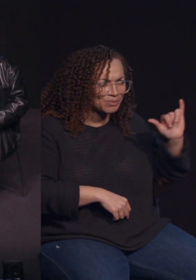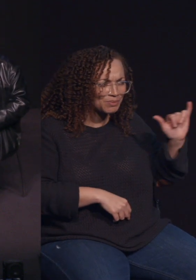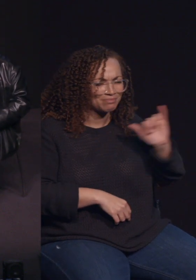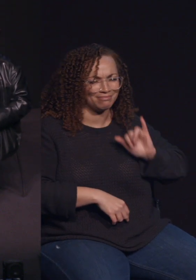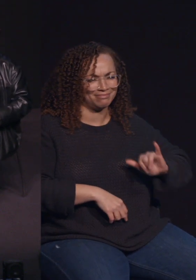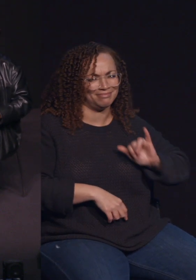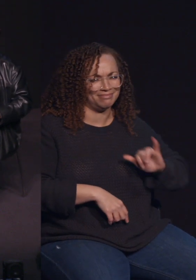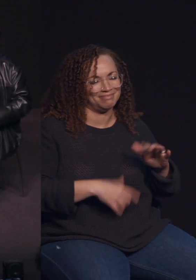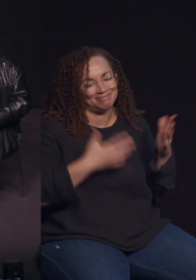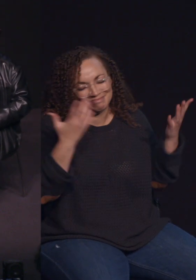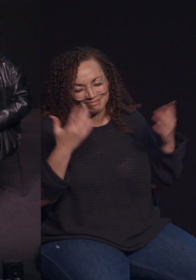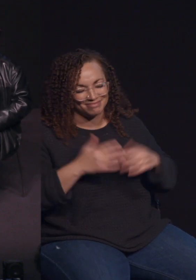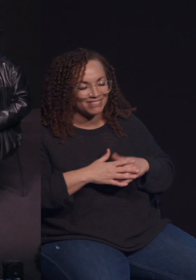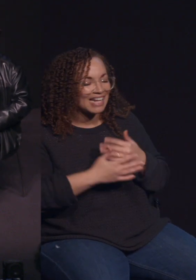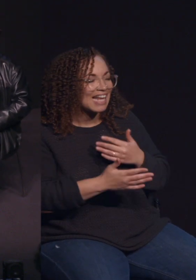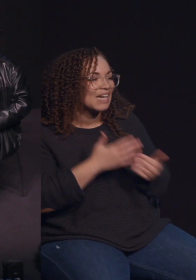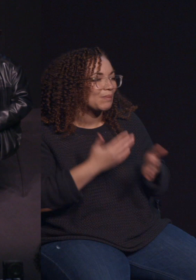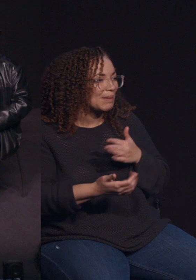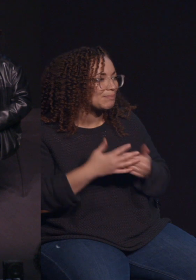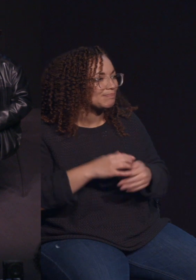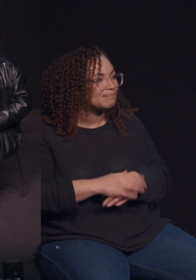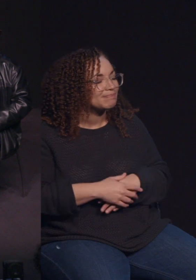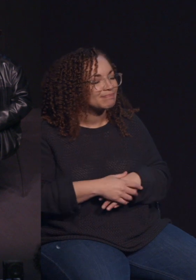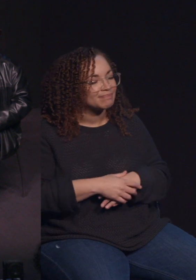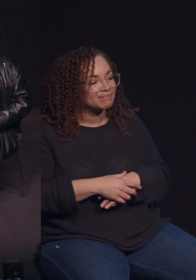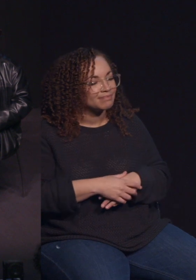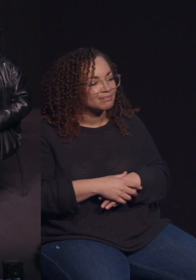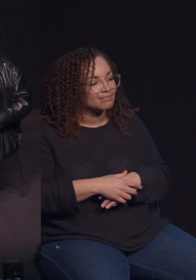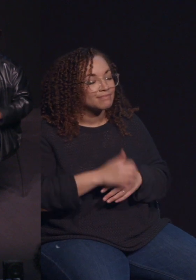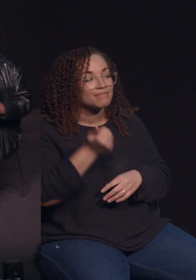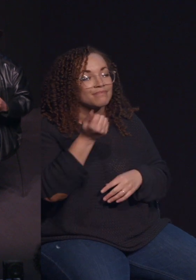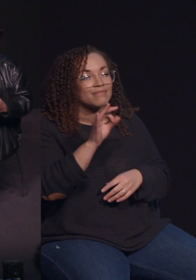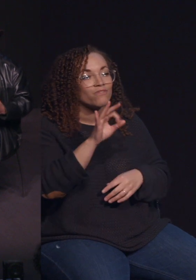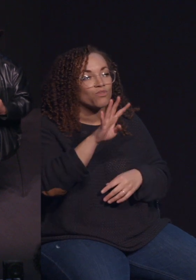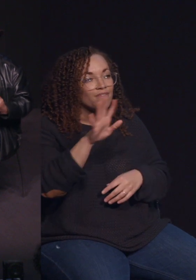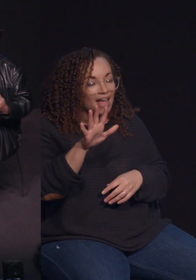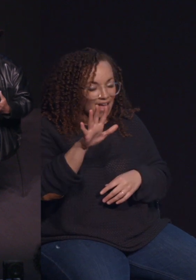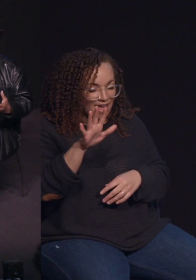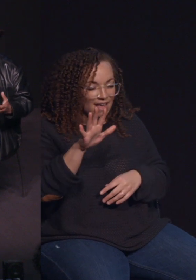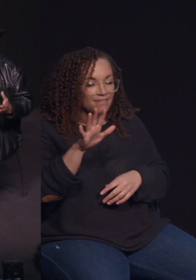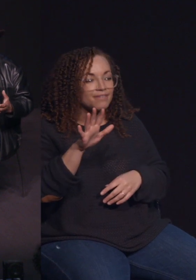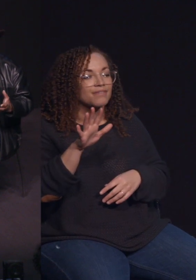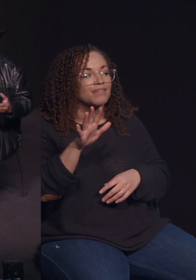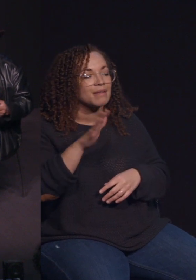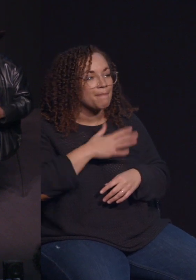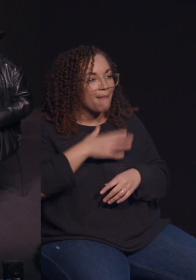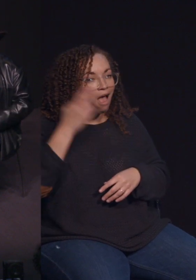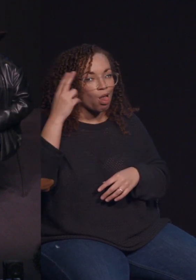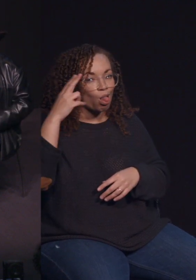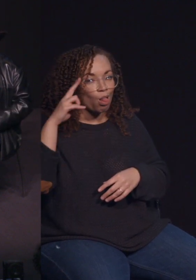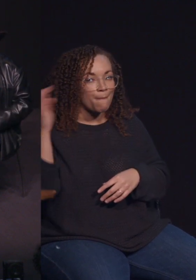But anyway, 1945 my uncle came back from fighting in the war. He was in the army, Battle of the Bulge,